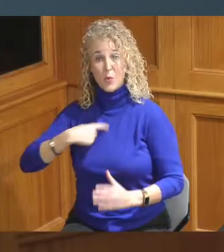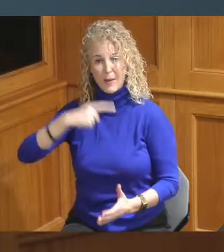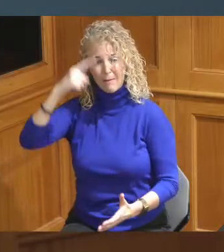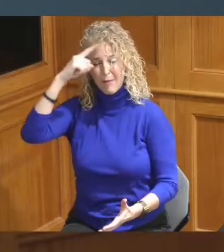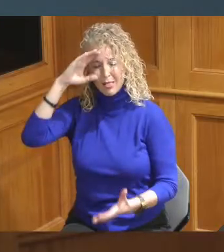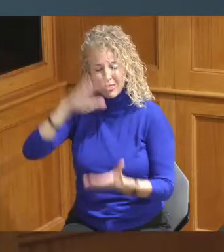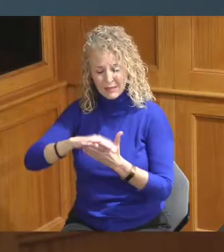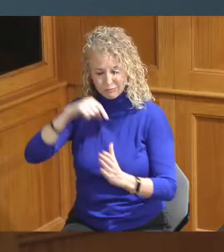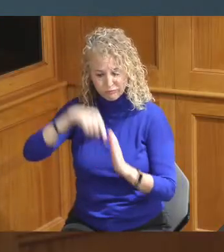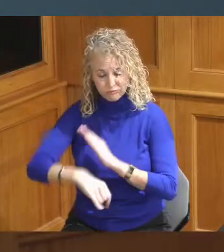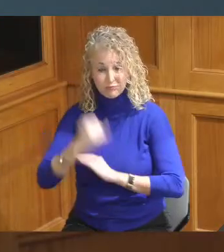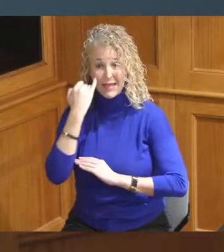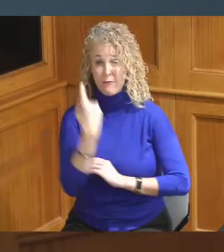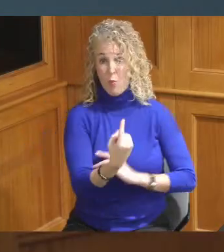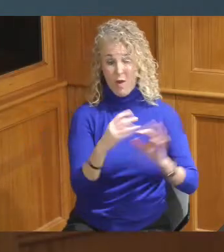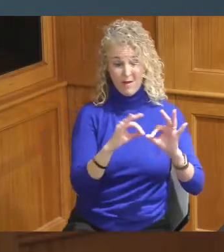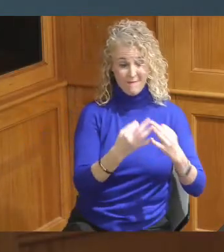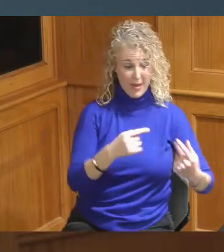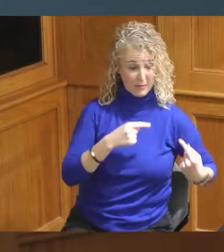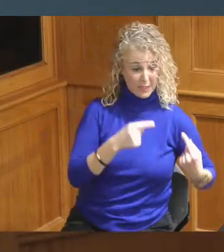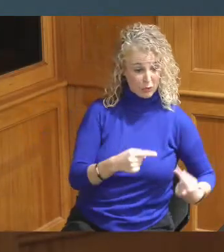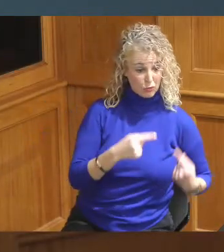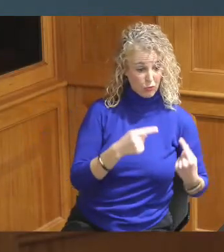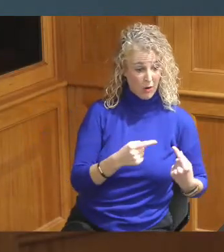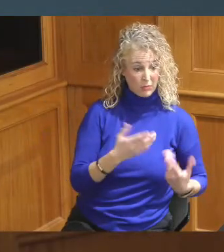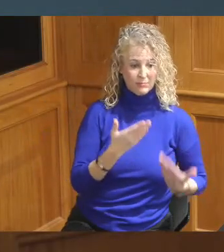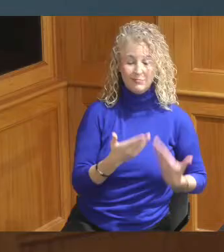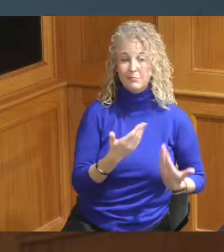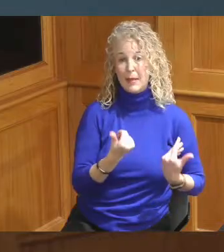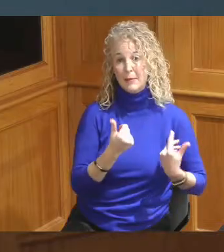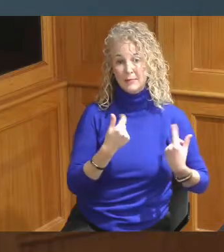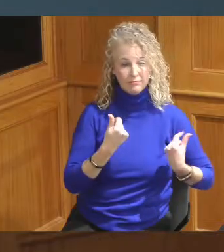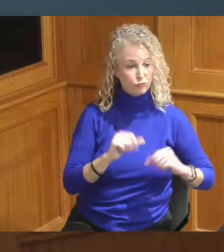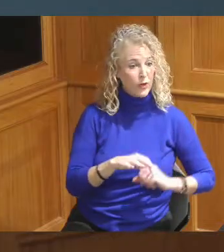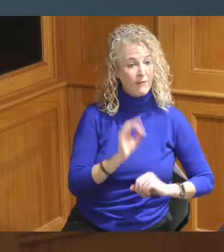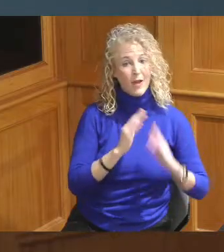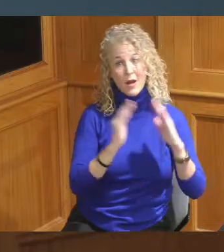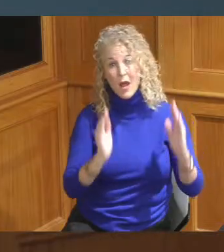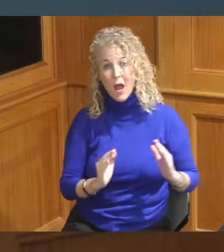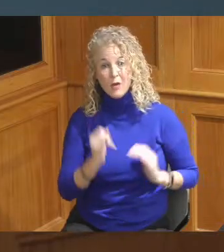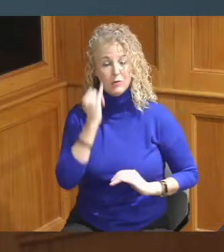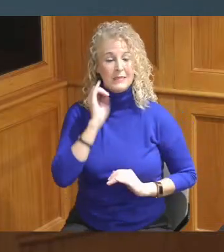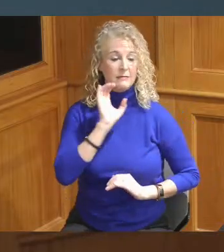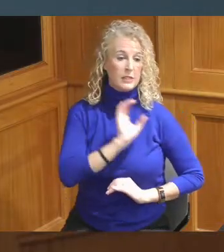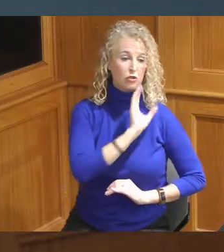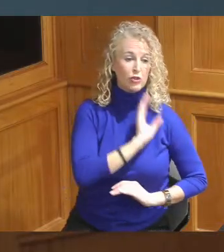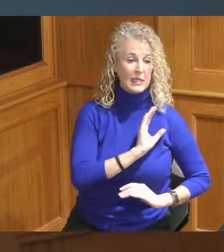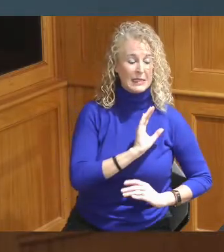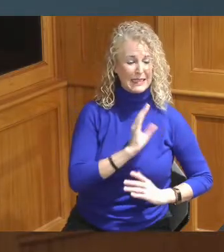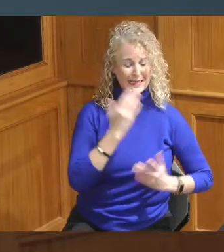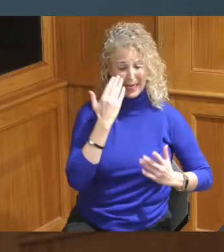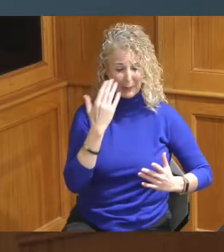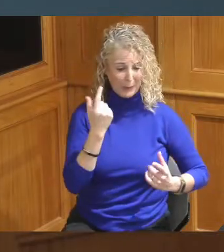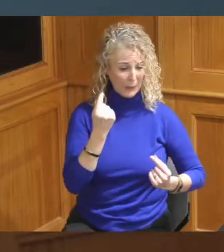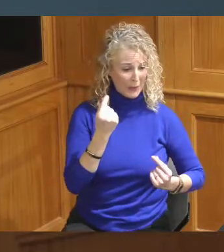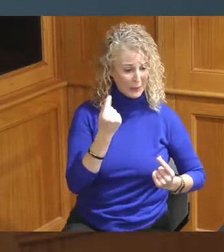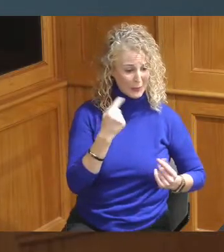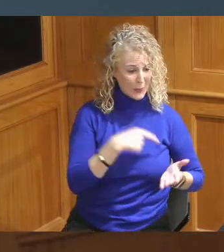families struggle to stay housed and when seniors must choose between food and medication, and when